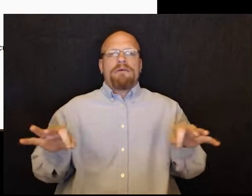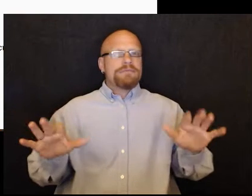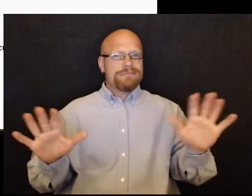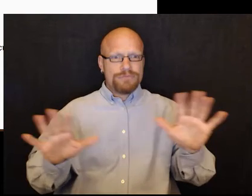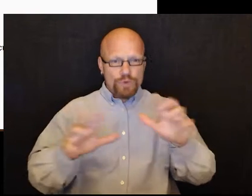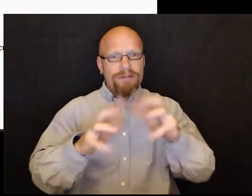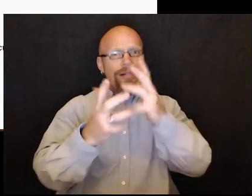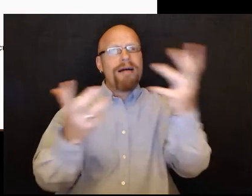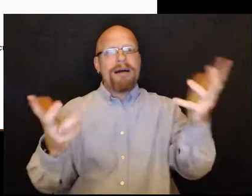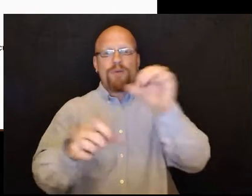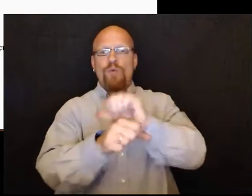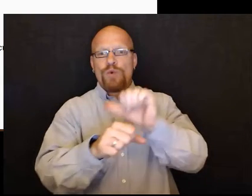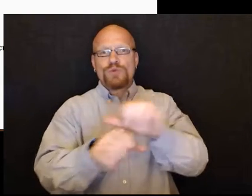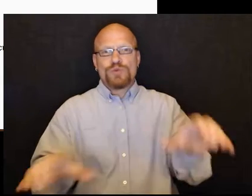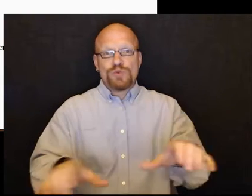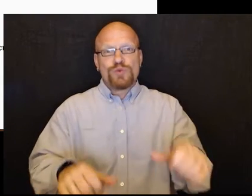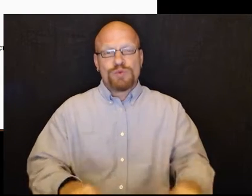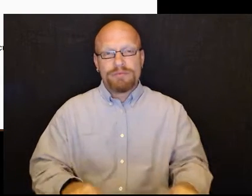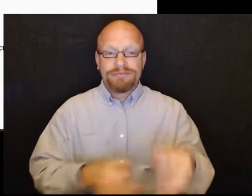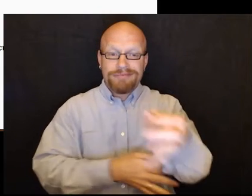here so it's all is no big deal